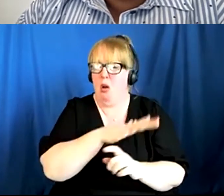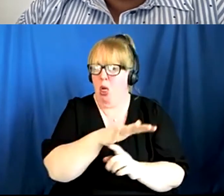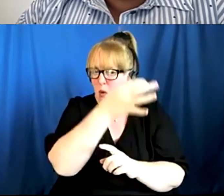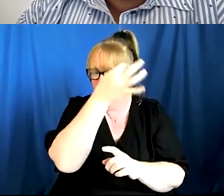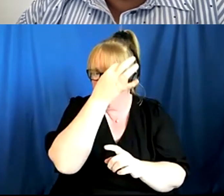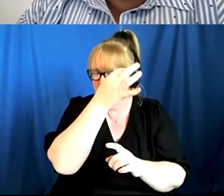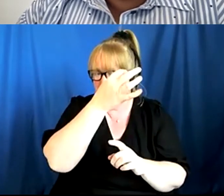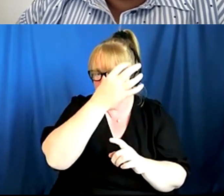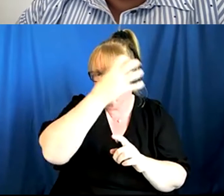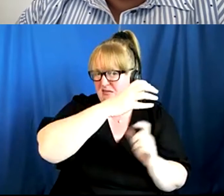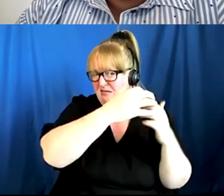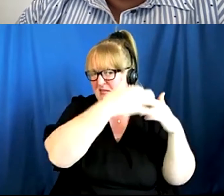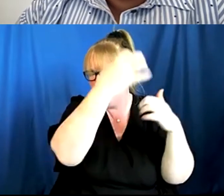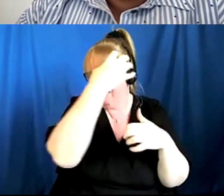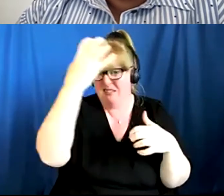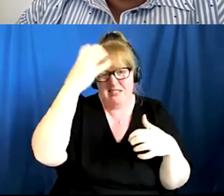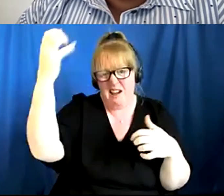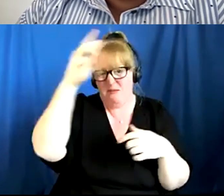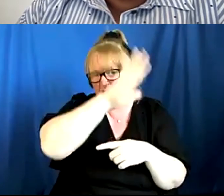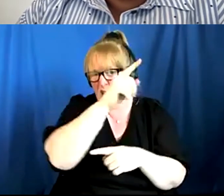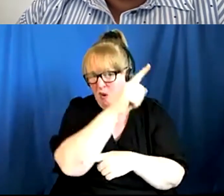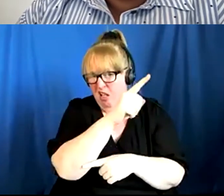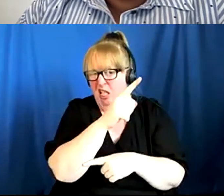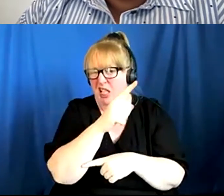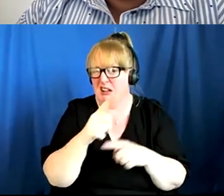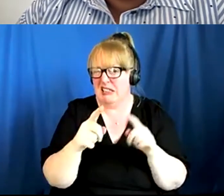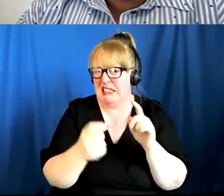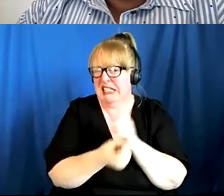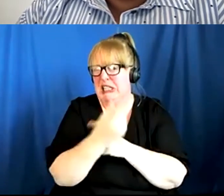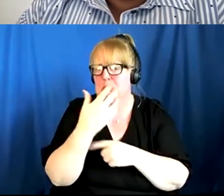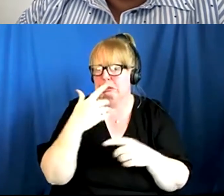in Bytom, the gallery I worked with, they constantly had issues with the